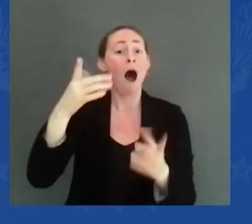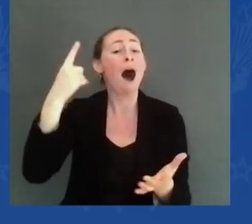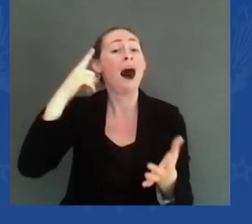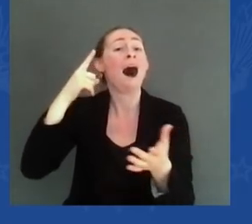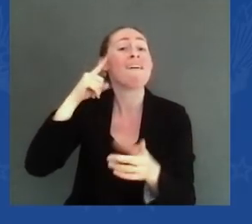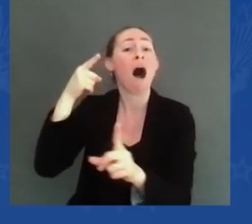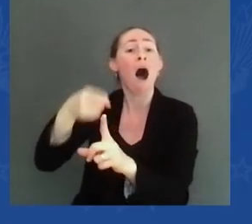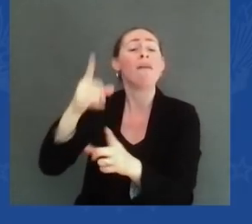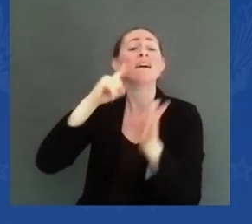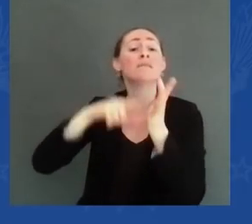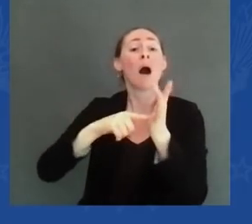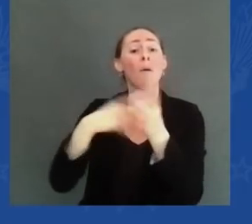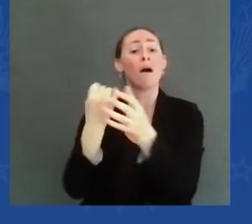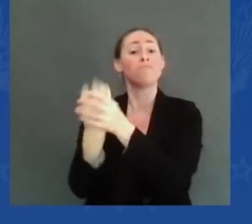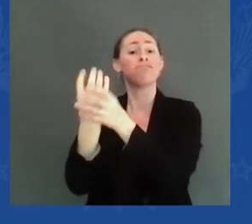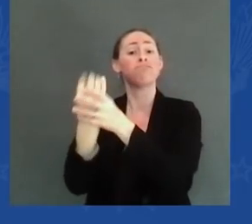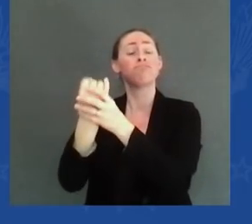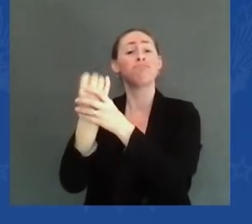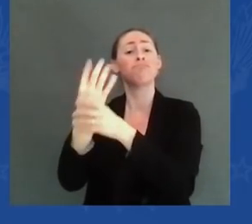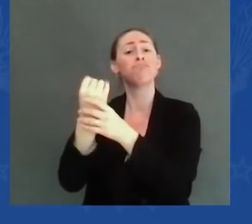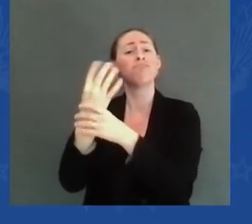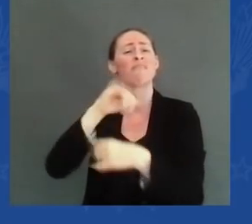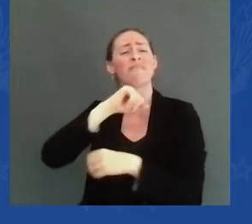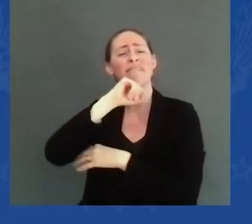and 80 percent clean electricity by that year as well.